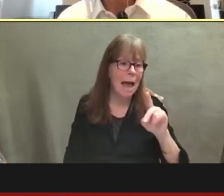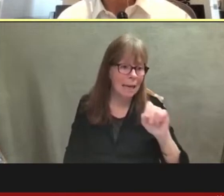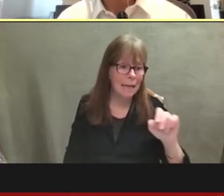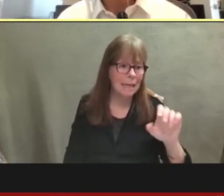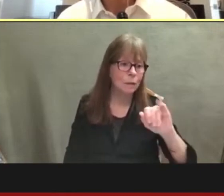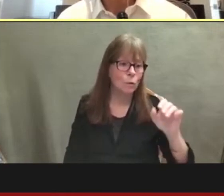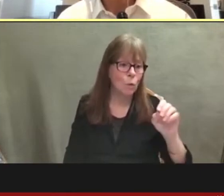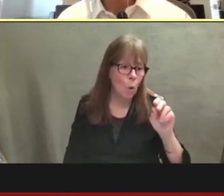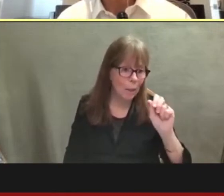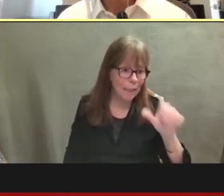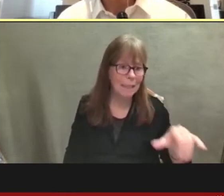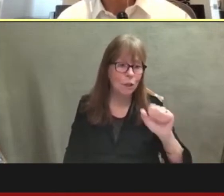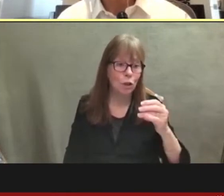Doug, and Louis.